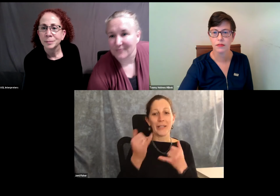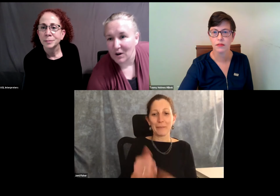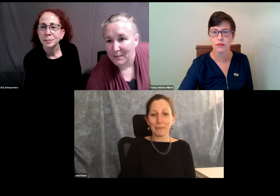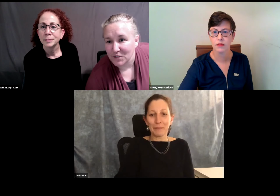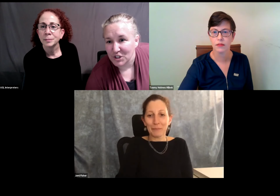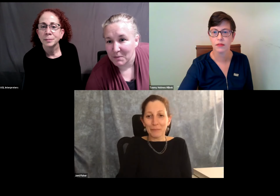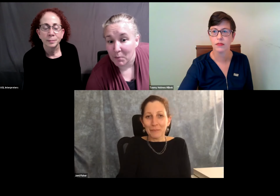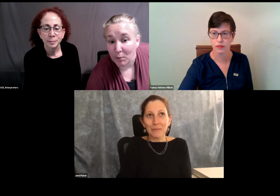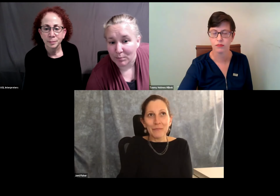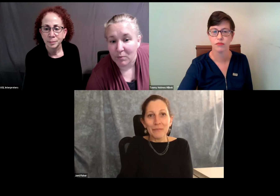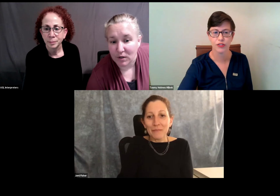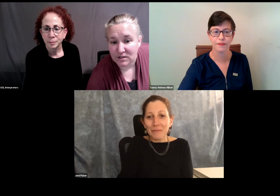Okay, she should be promoted soon.